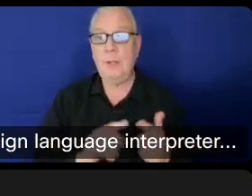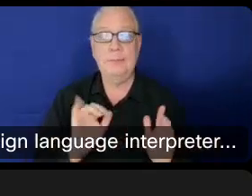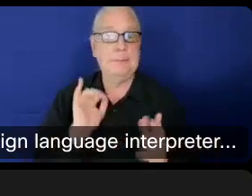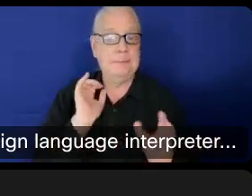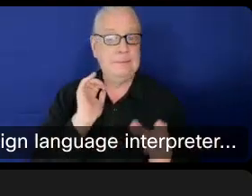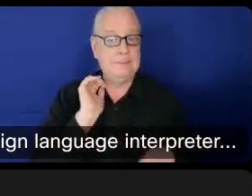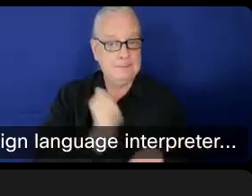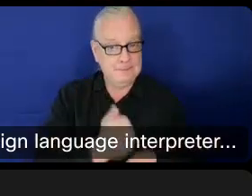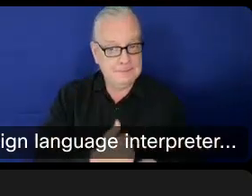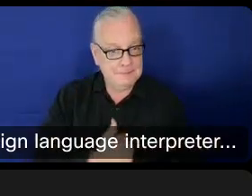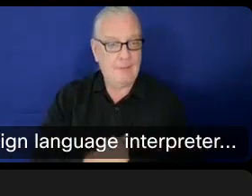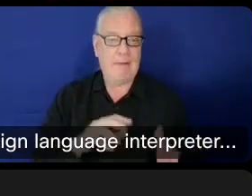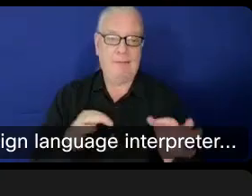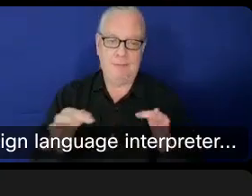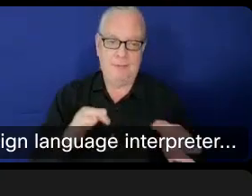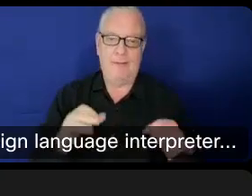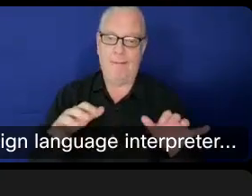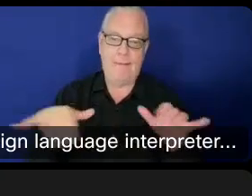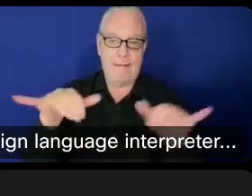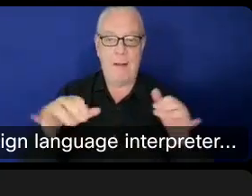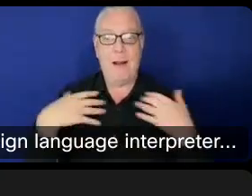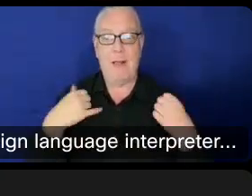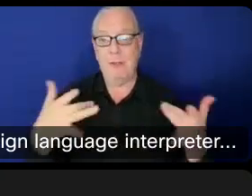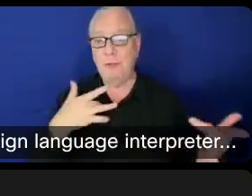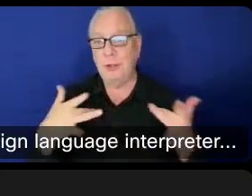health concerns and unique challenges faced by older people